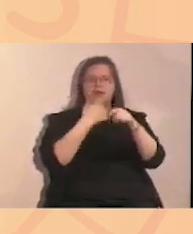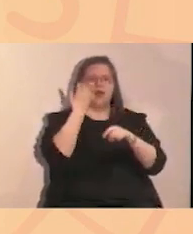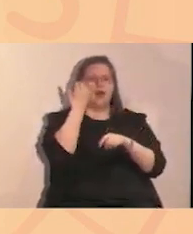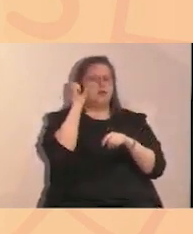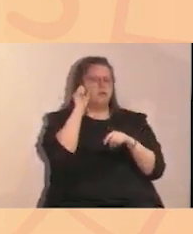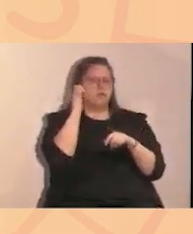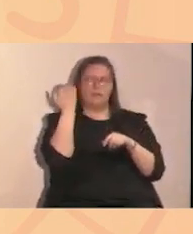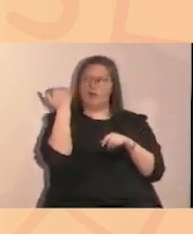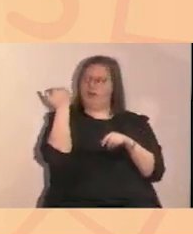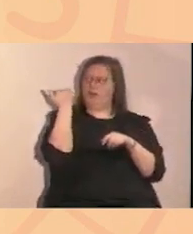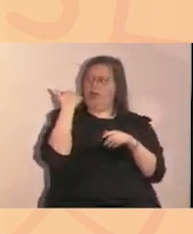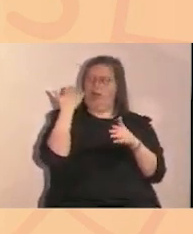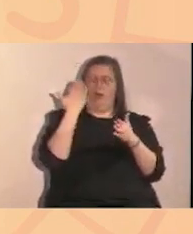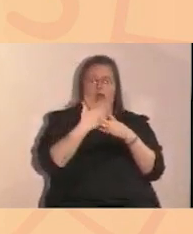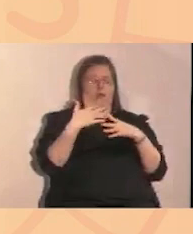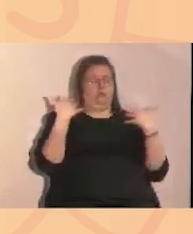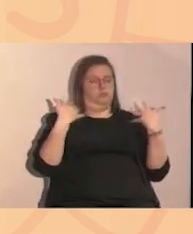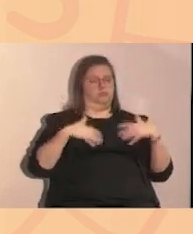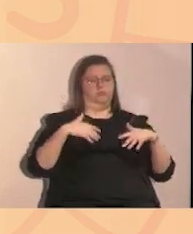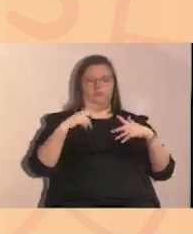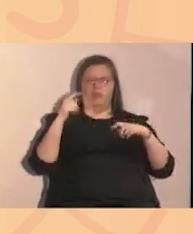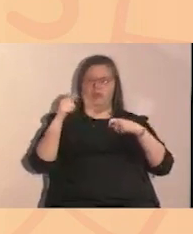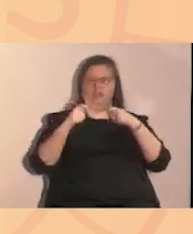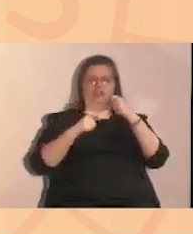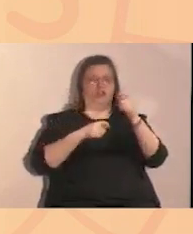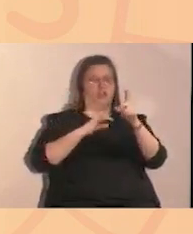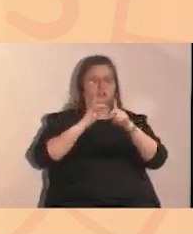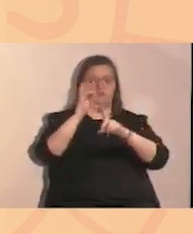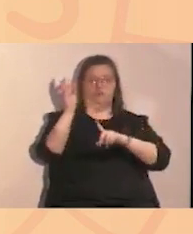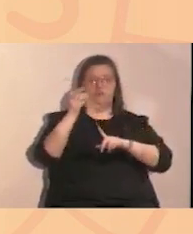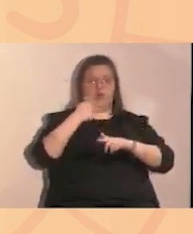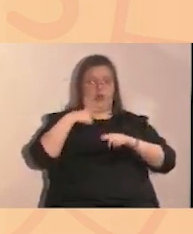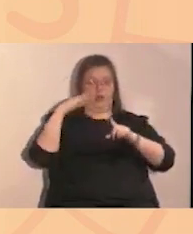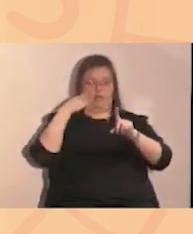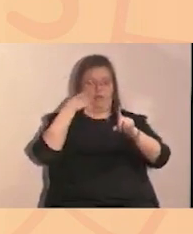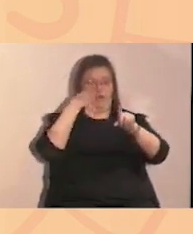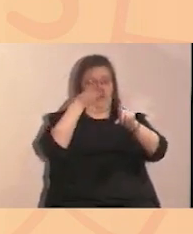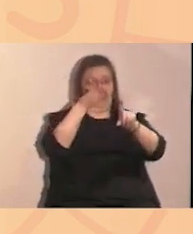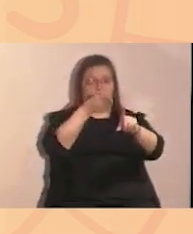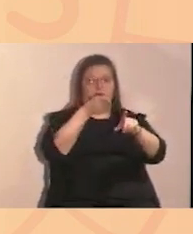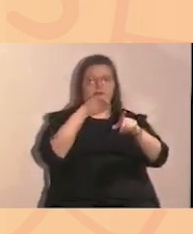where I had a brutal and hard realization that the changes, the betterment that I was working towards was likely not achievable